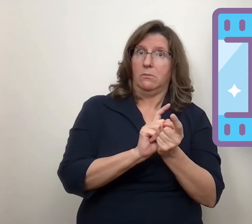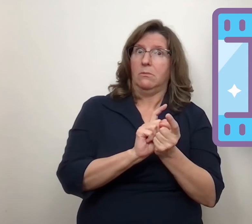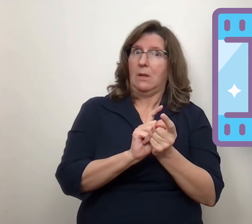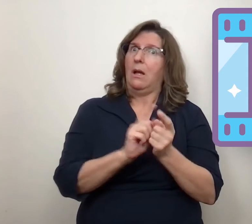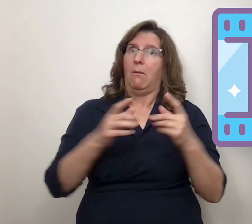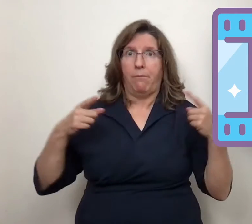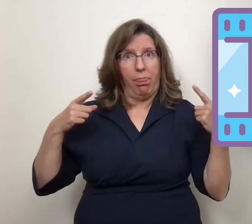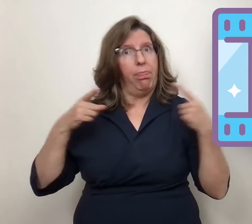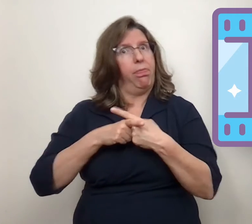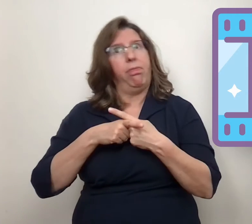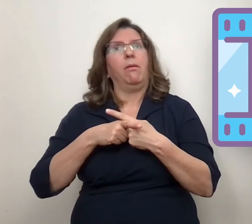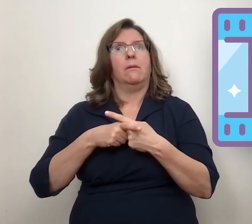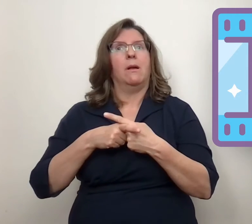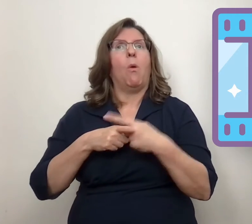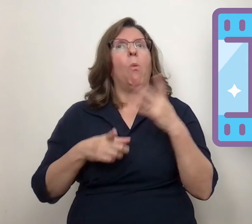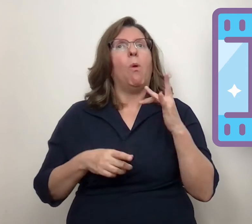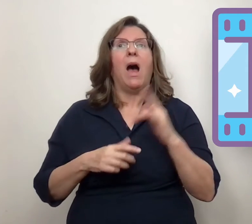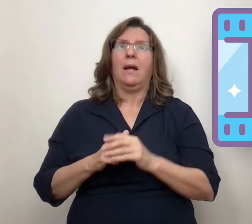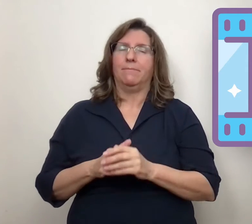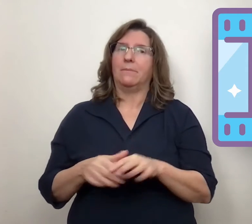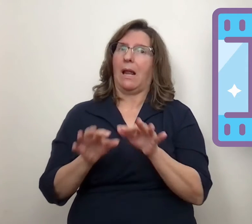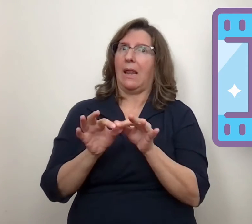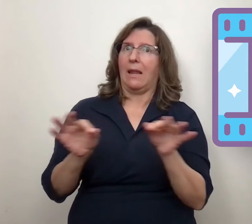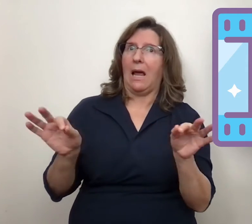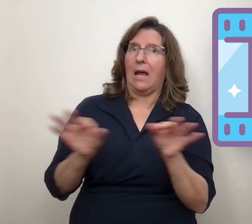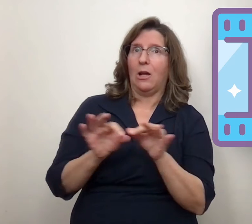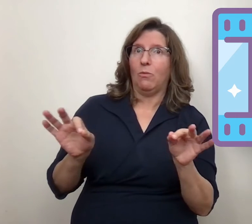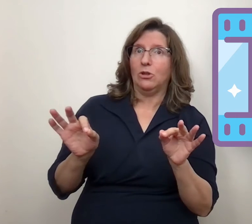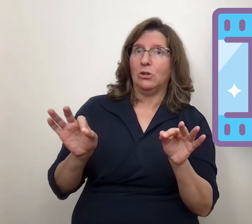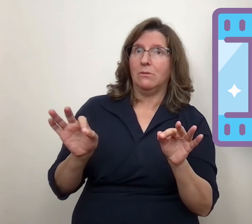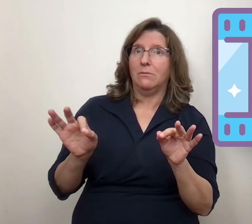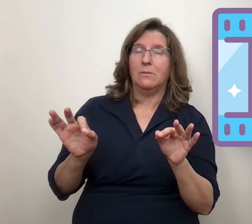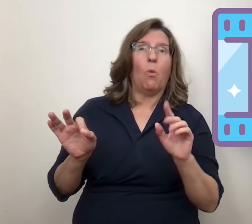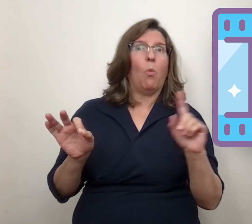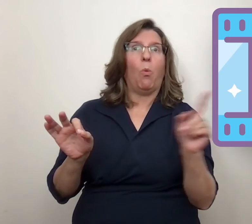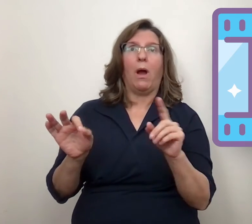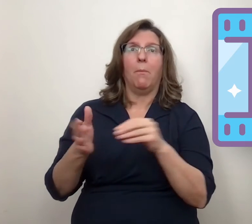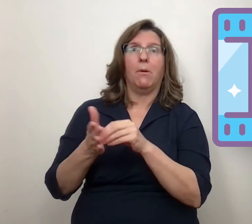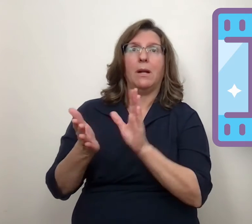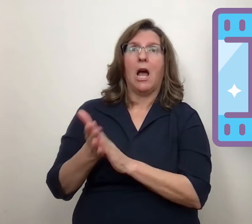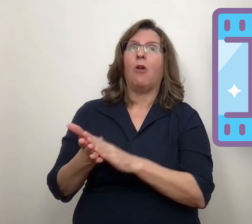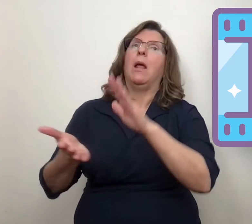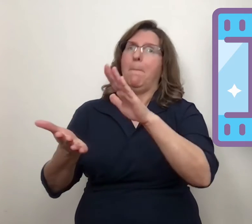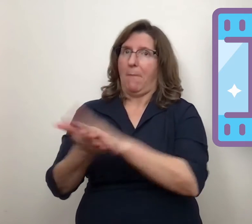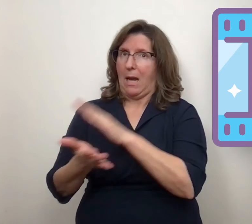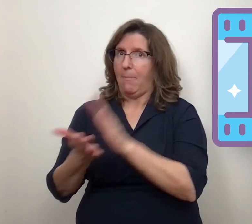Font type, size, shape, spacing, can enhance comprehension. Another key factor to keep in mind. Think carefully about vocabulary choices, they should be appropriate to the learning audience. Plain language is best.